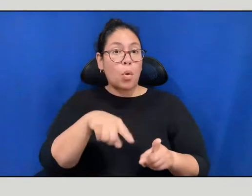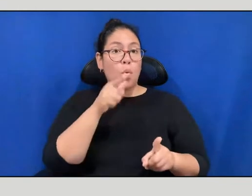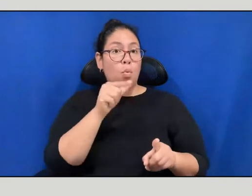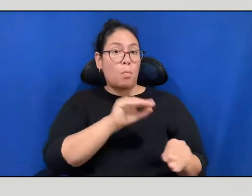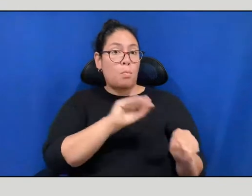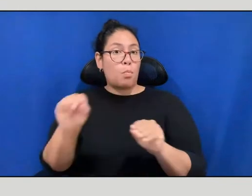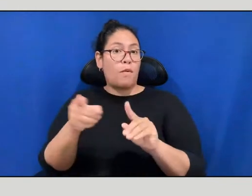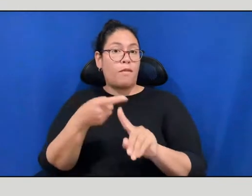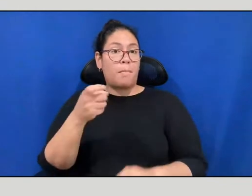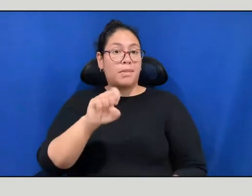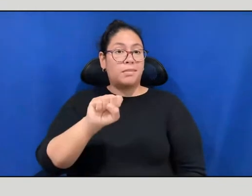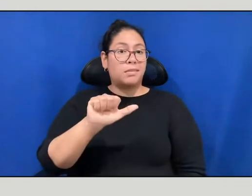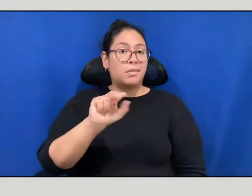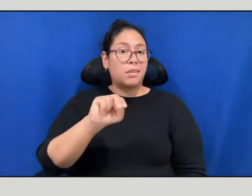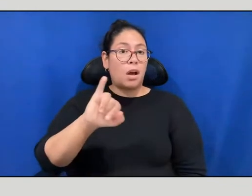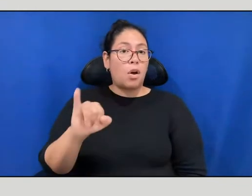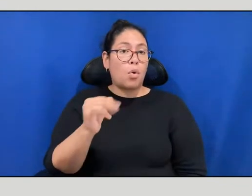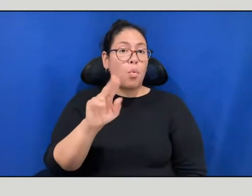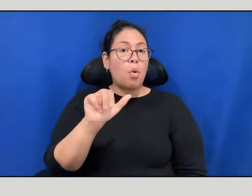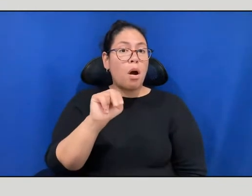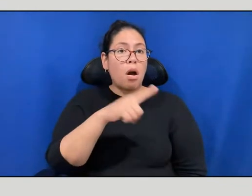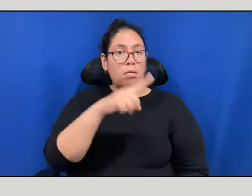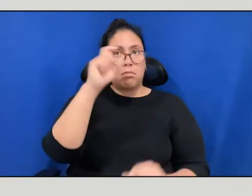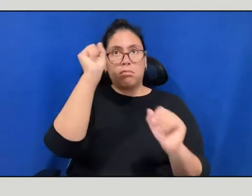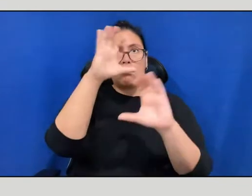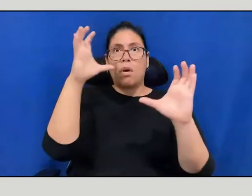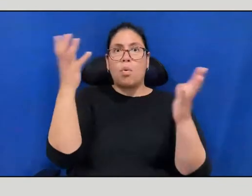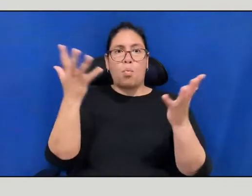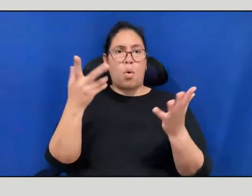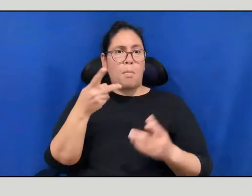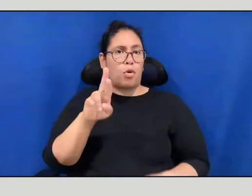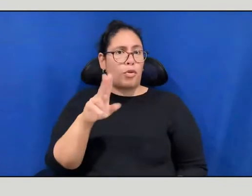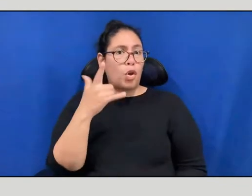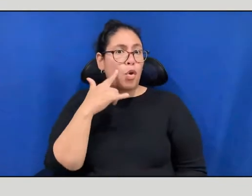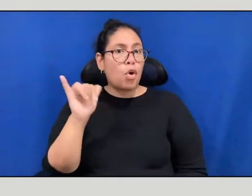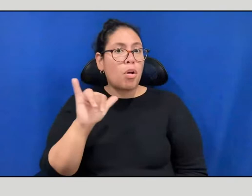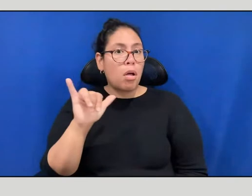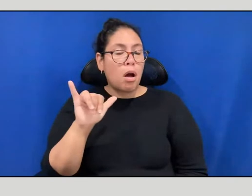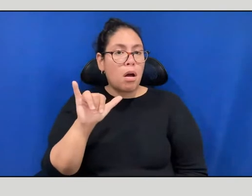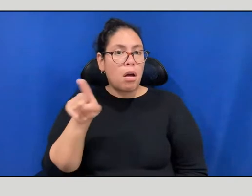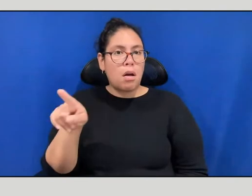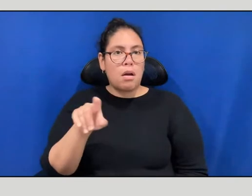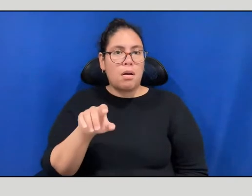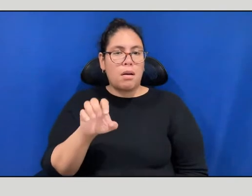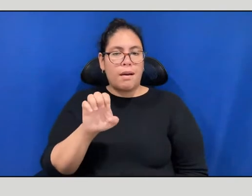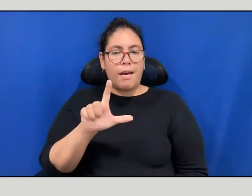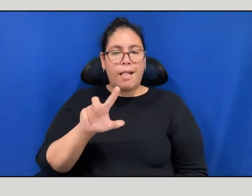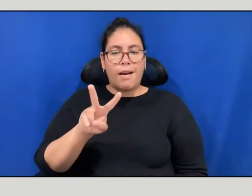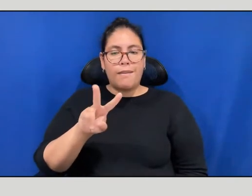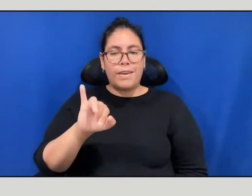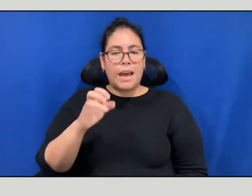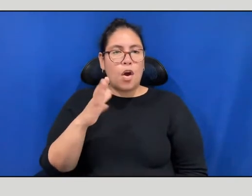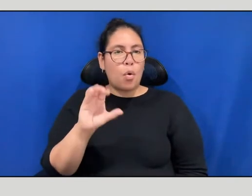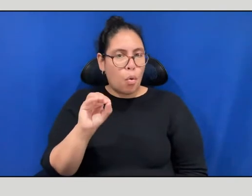of what Puerto Rico looks like, El Viejo San Juan comes up, right? We imagine that that is what Puerto Rico looks like,